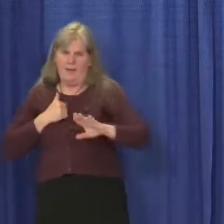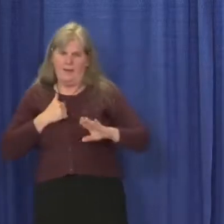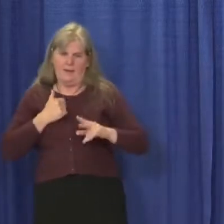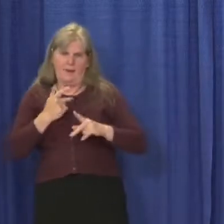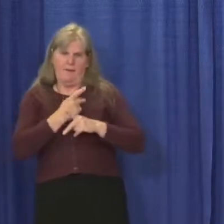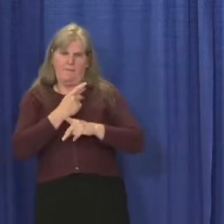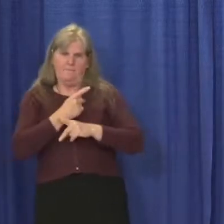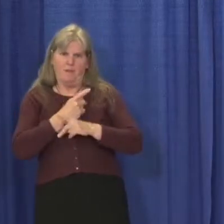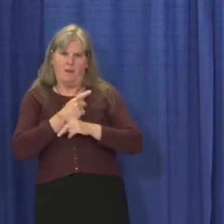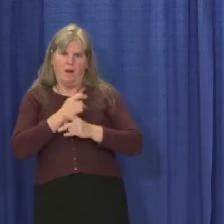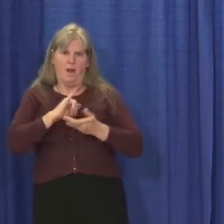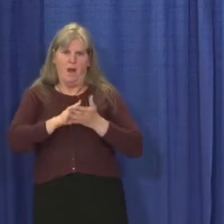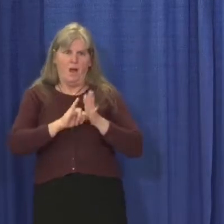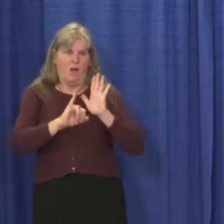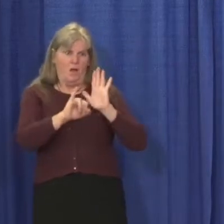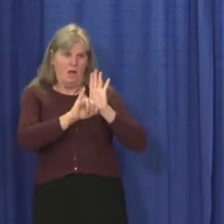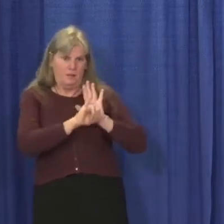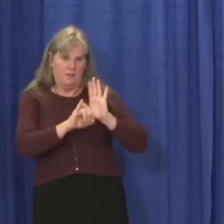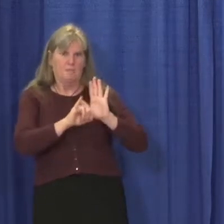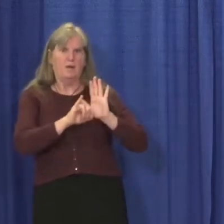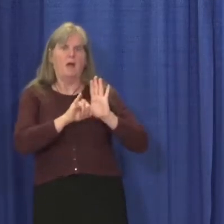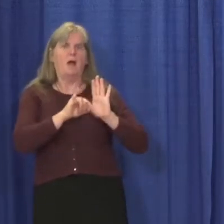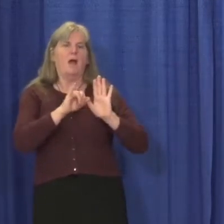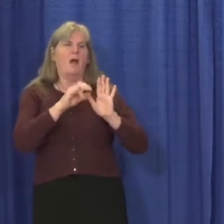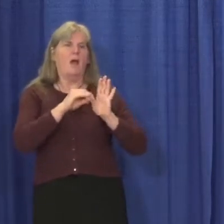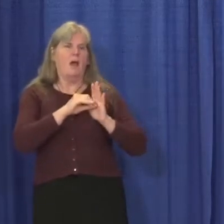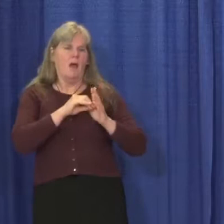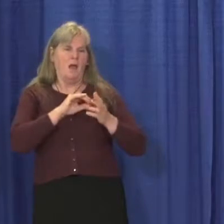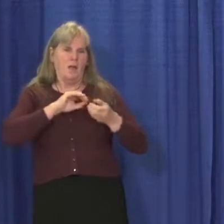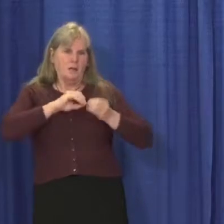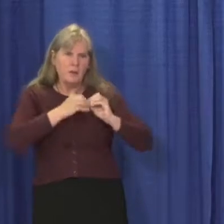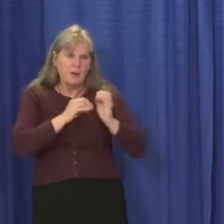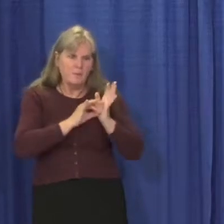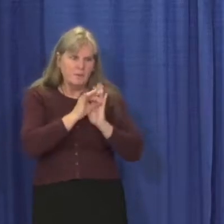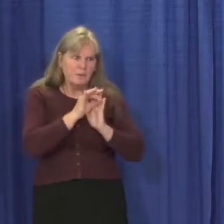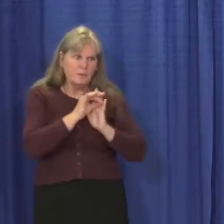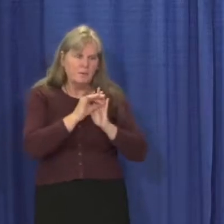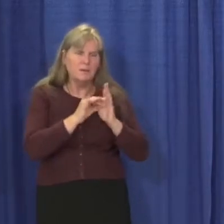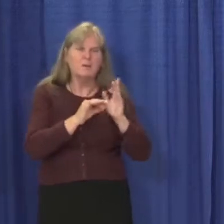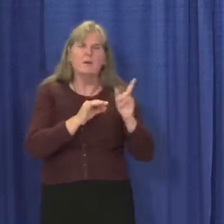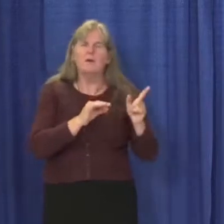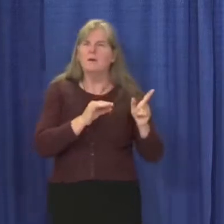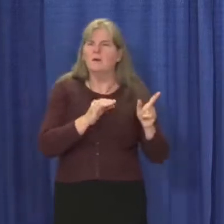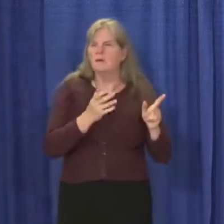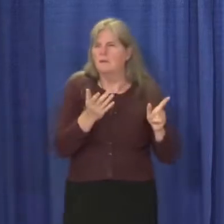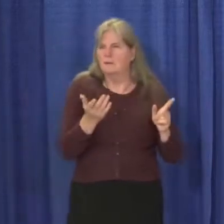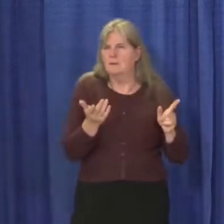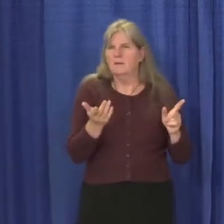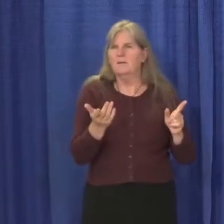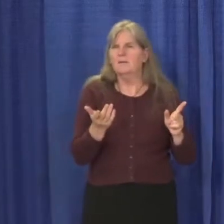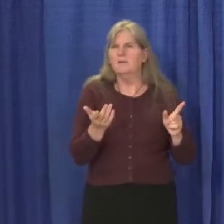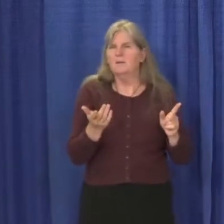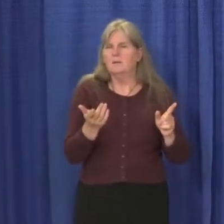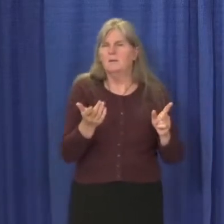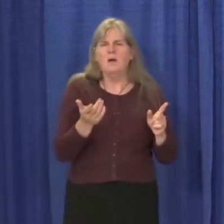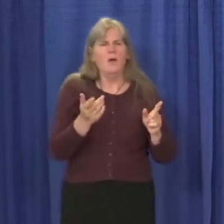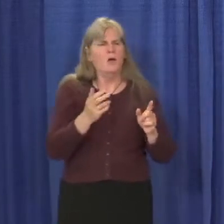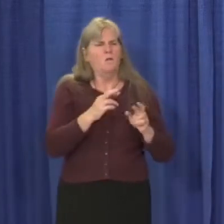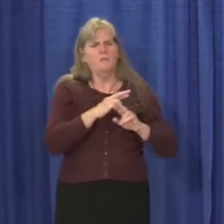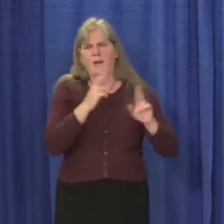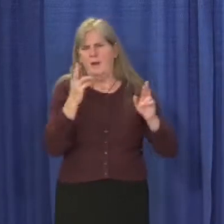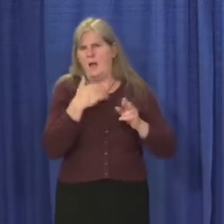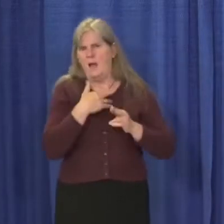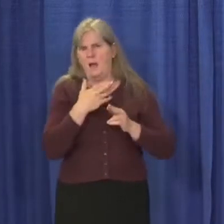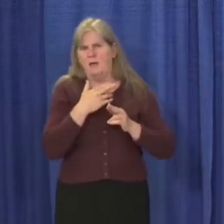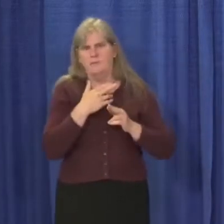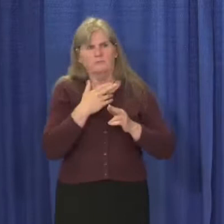definition and surveillance.